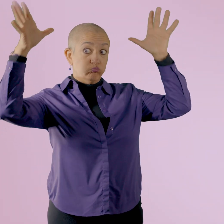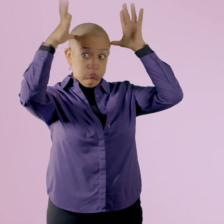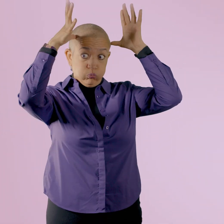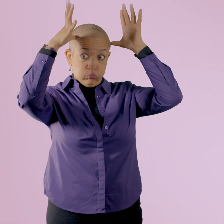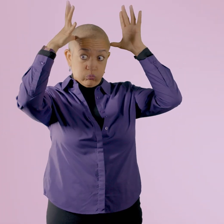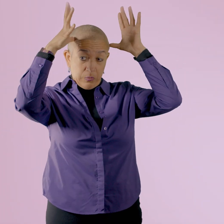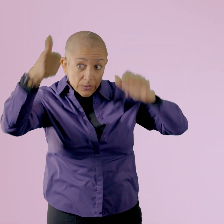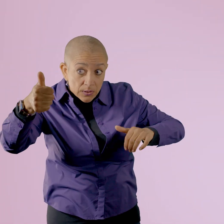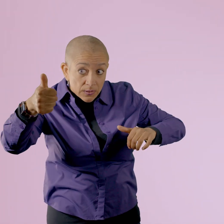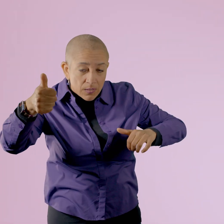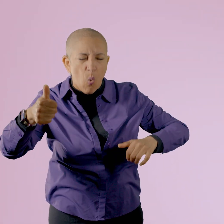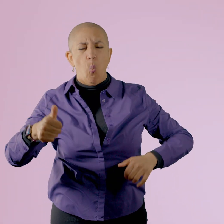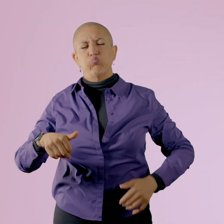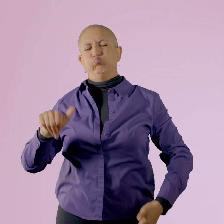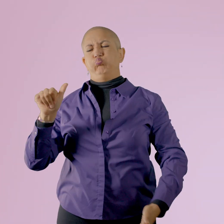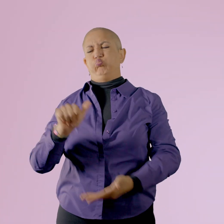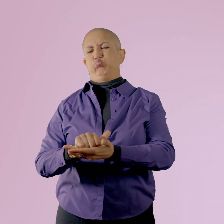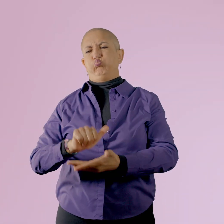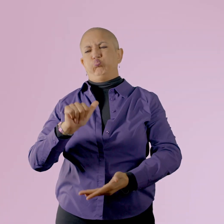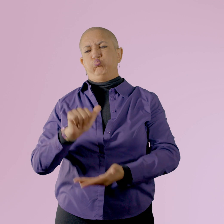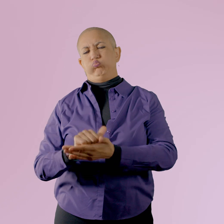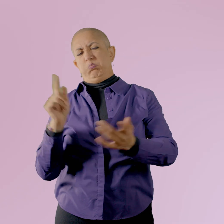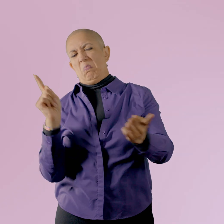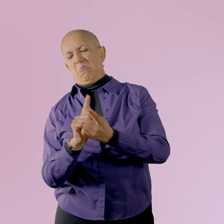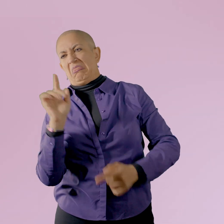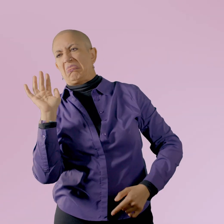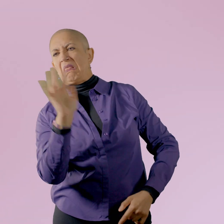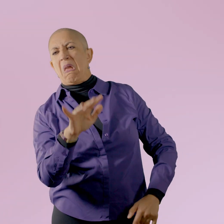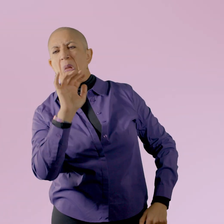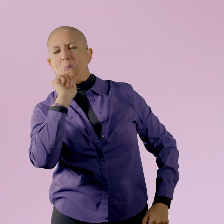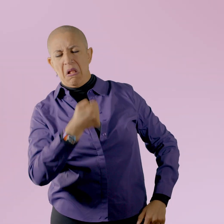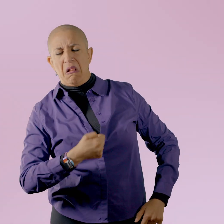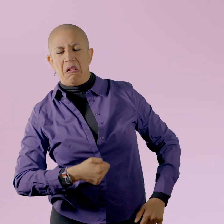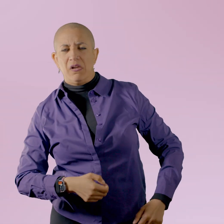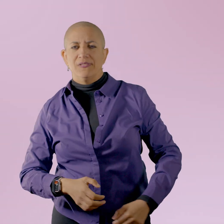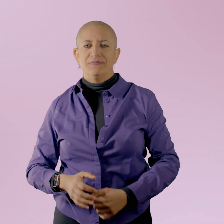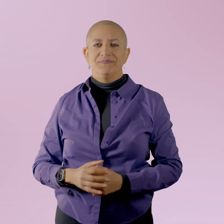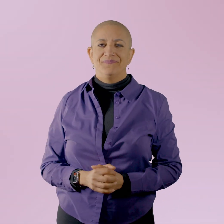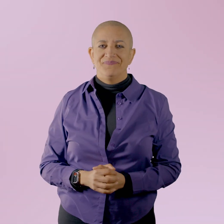However, in the woods, locals dressed as fairies surround Falstaff